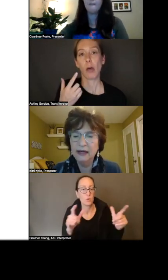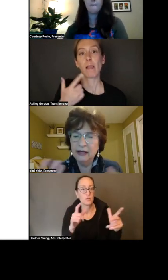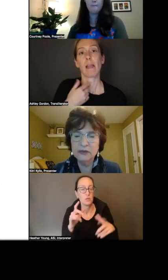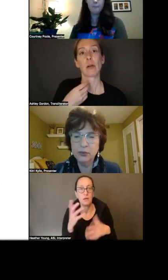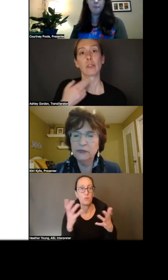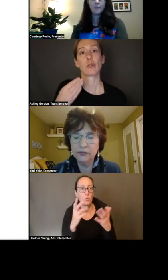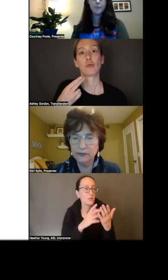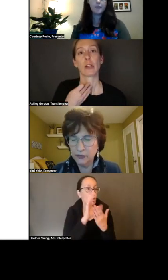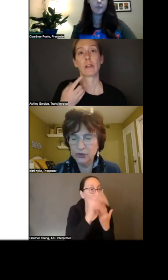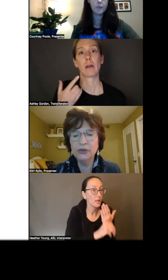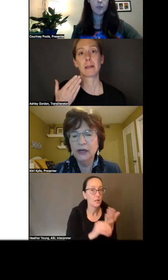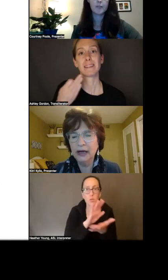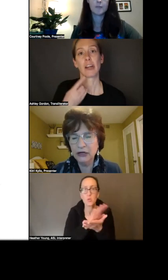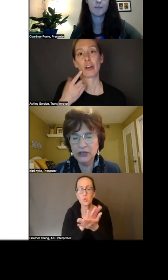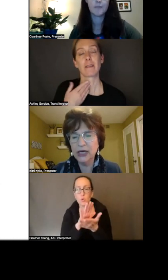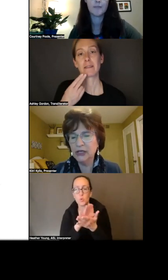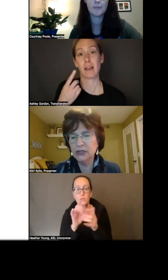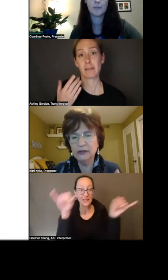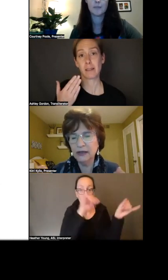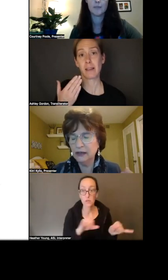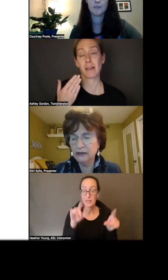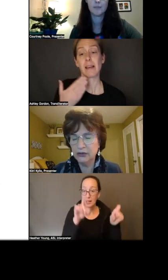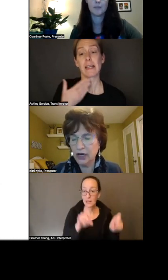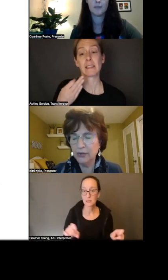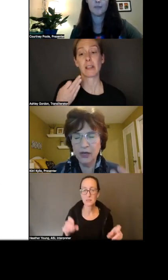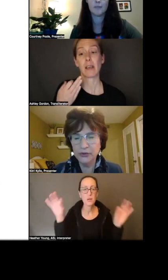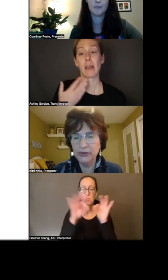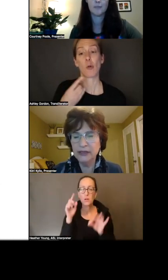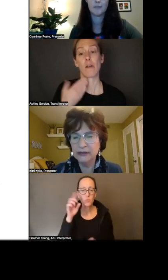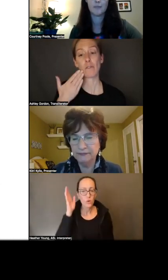and its important for future higher education and job opportunities.